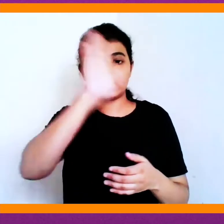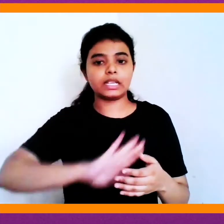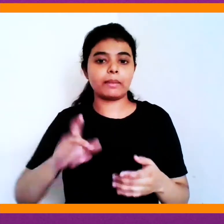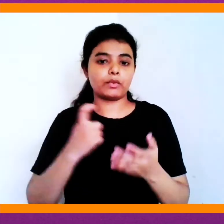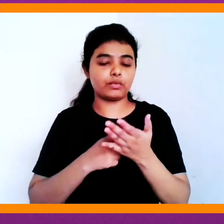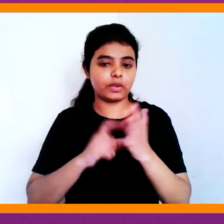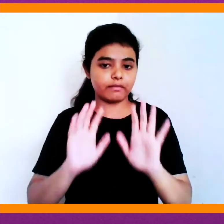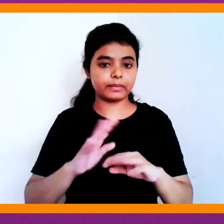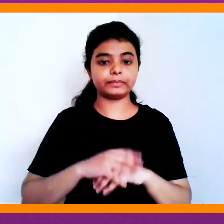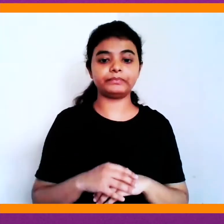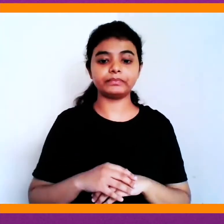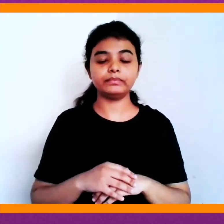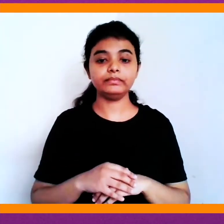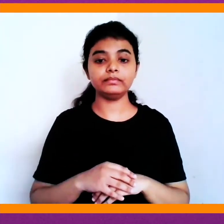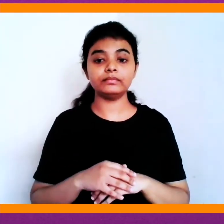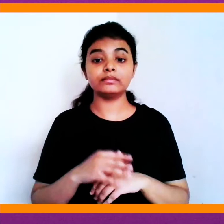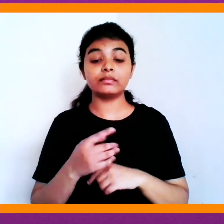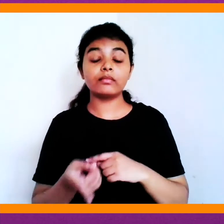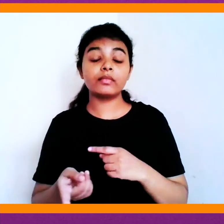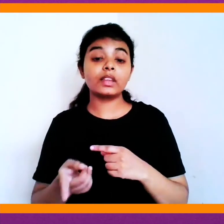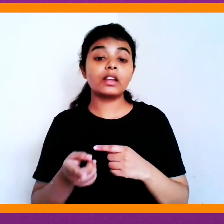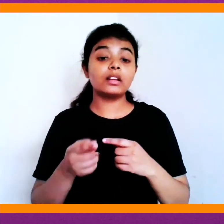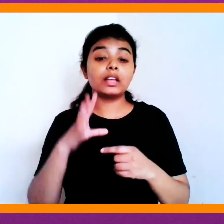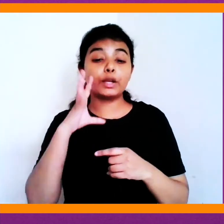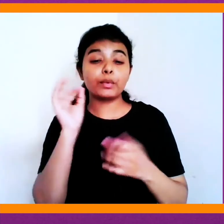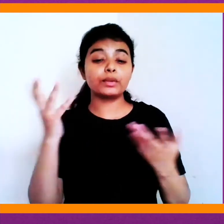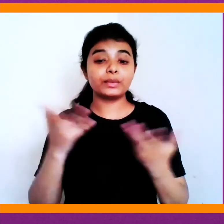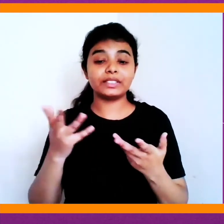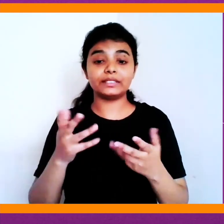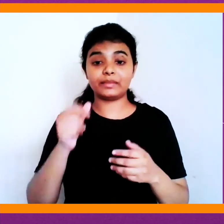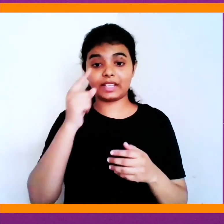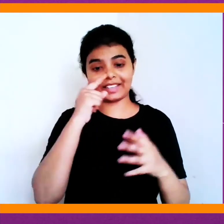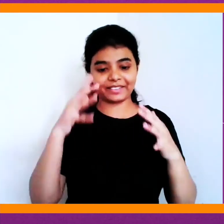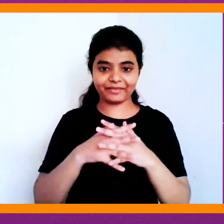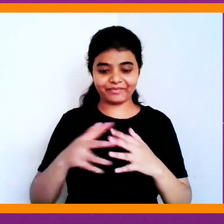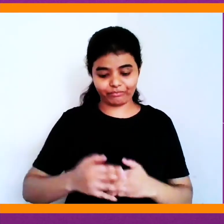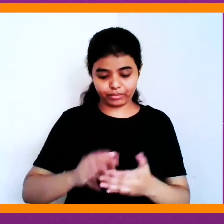the mother's life takes priority over the baby's life one of the areas in india where